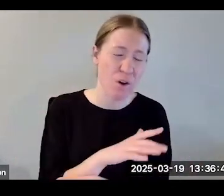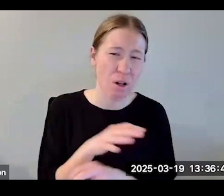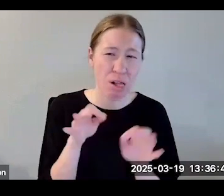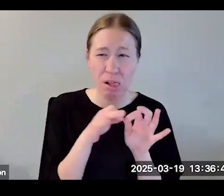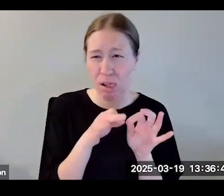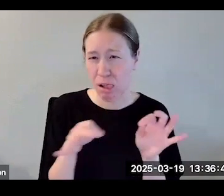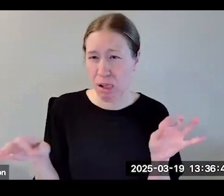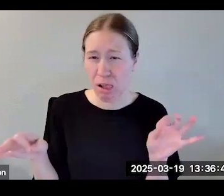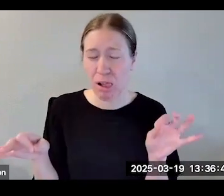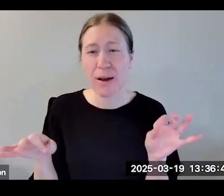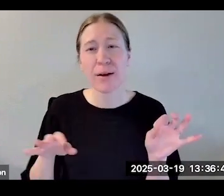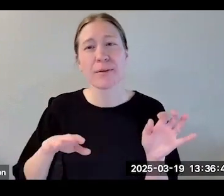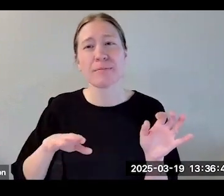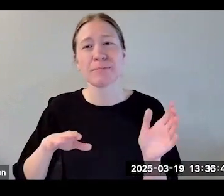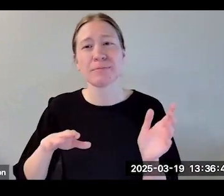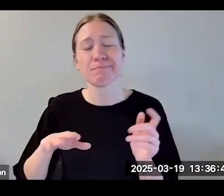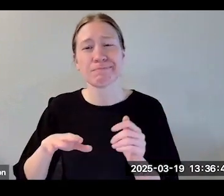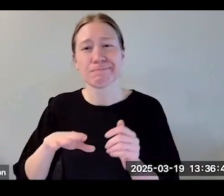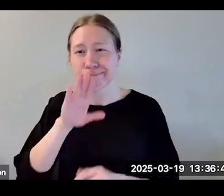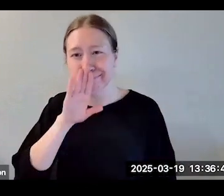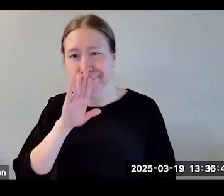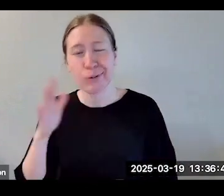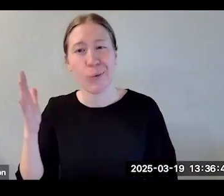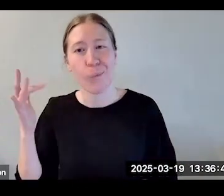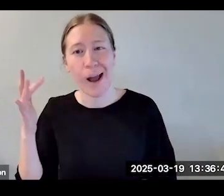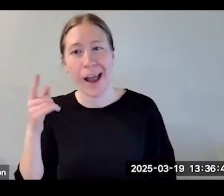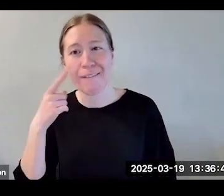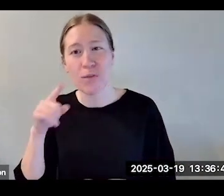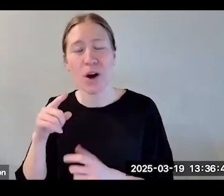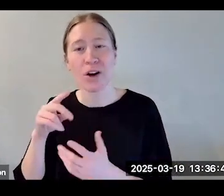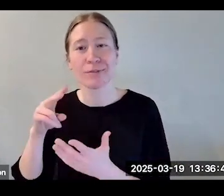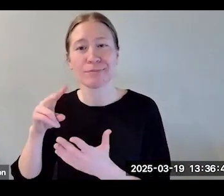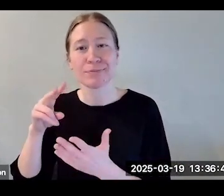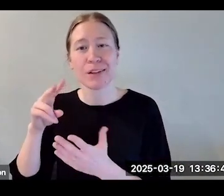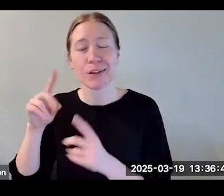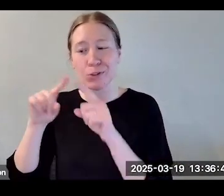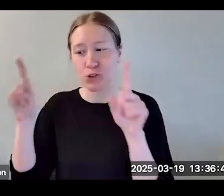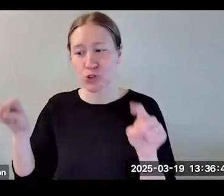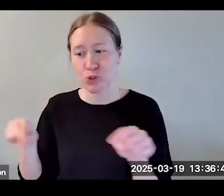and it's not really going to be perfectly clear what this URL is going to.